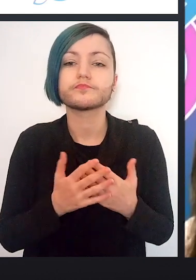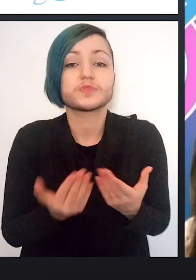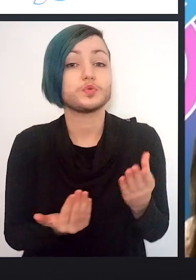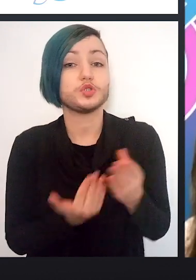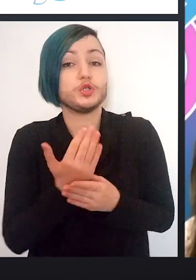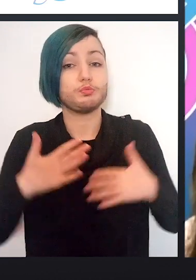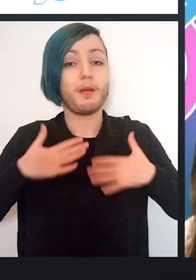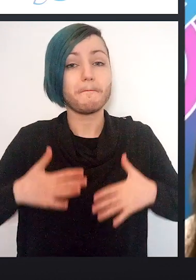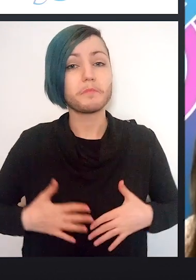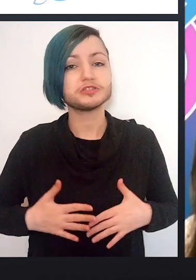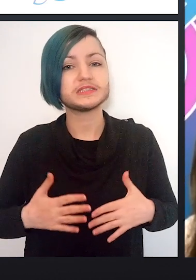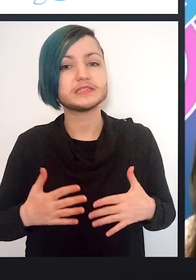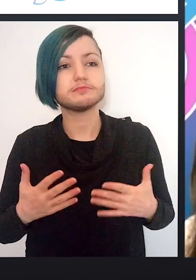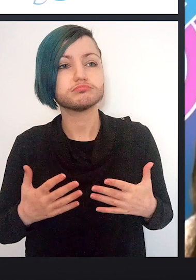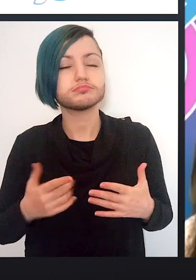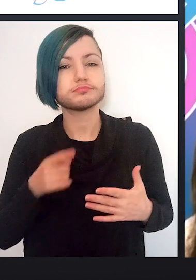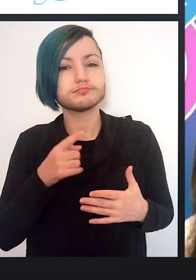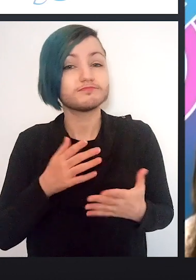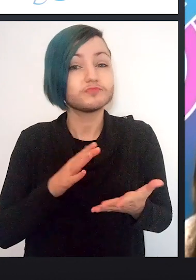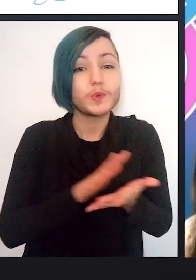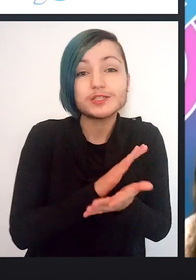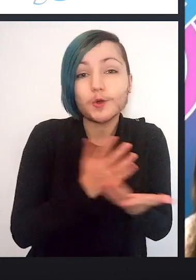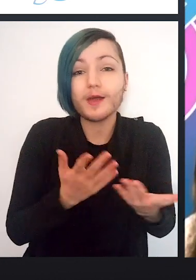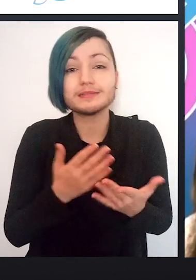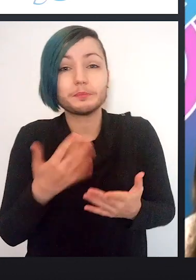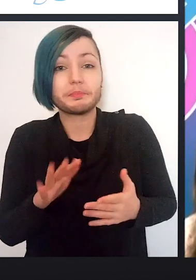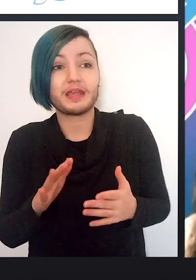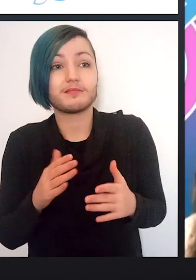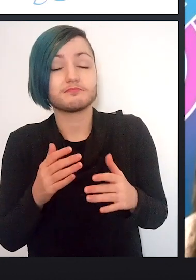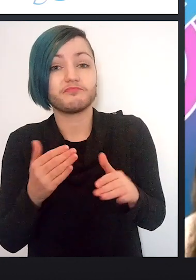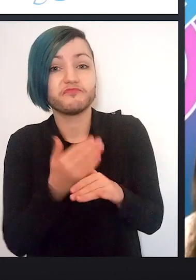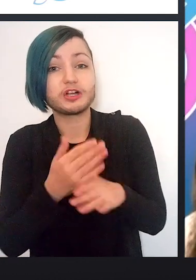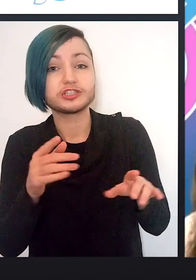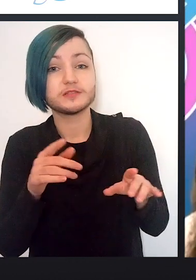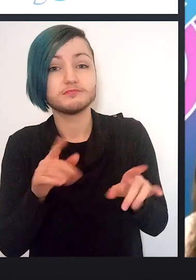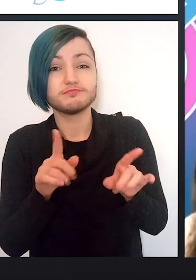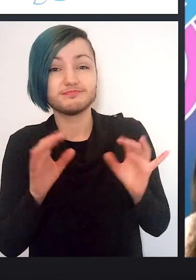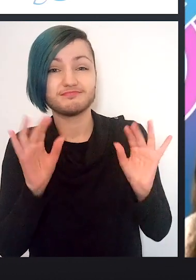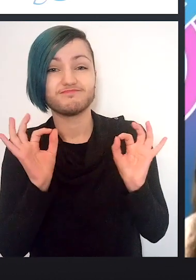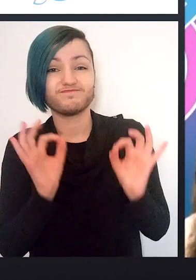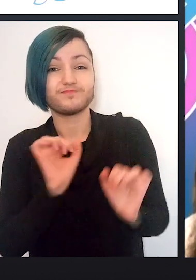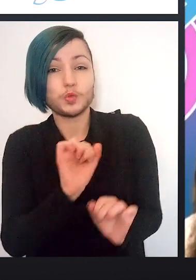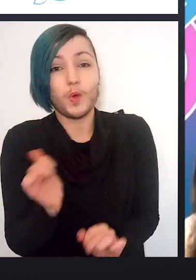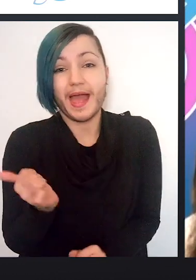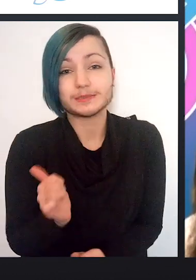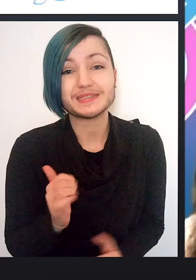your new body over the years? Has it function in the way that you were expecting it to? Had you managed